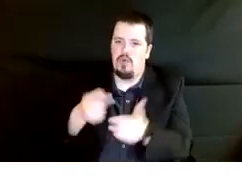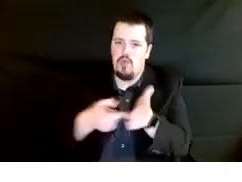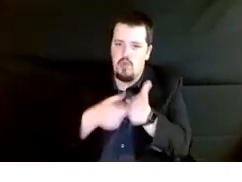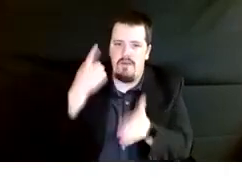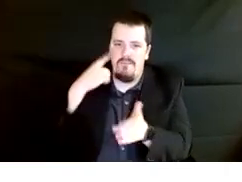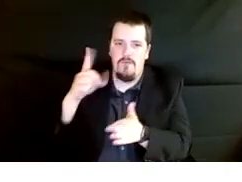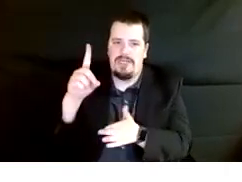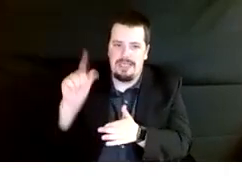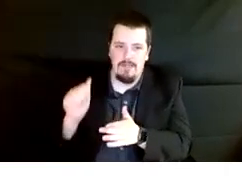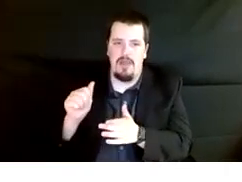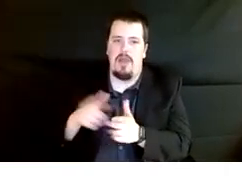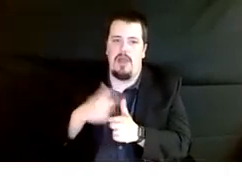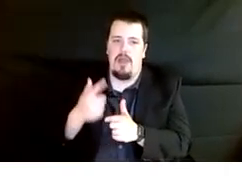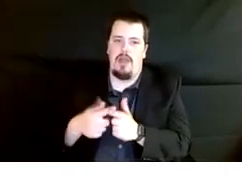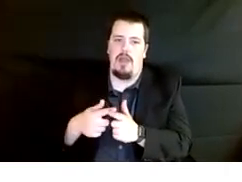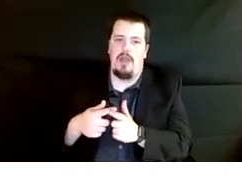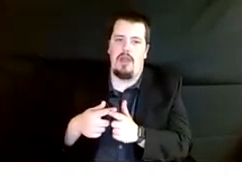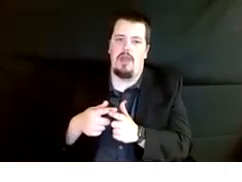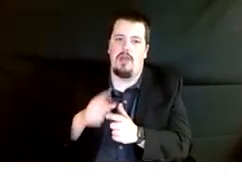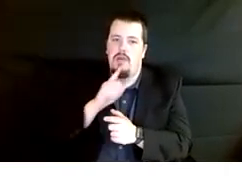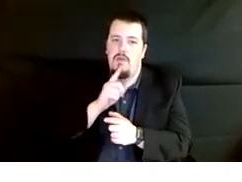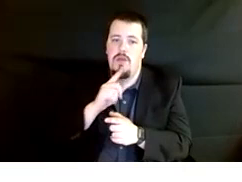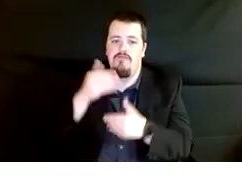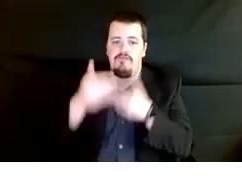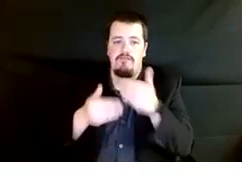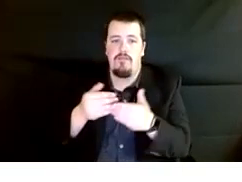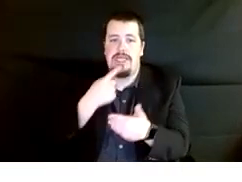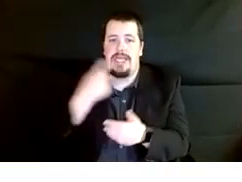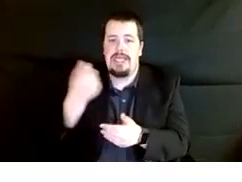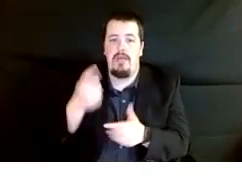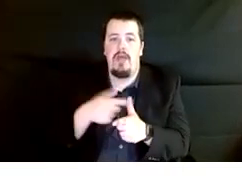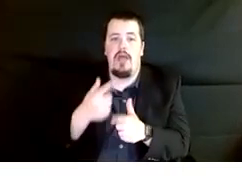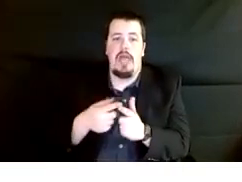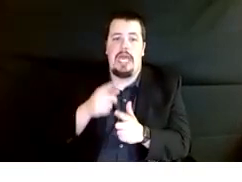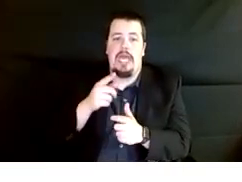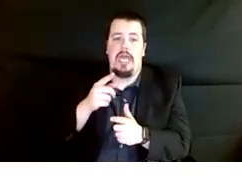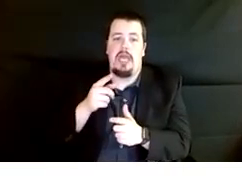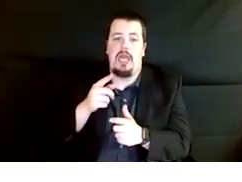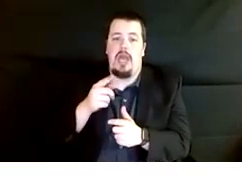uh it might even help to go a step further uh and say something like uh you know I uh